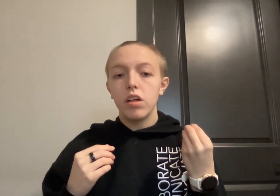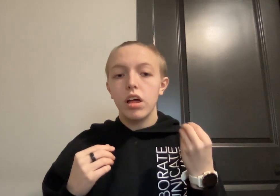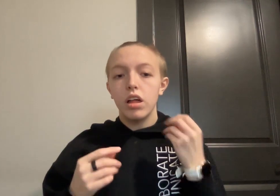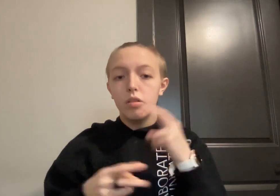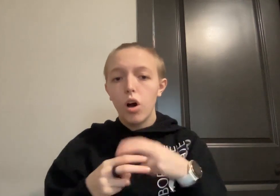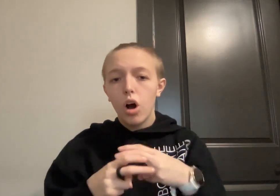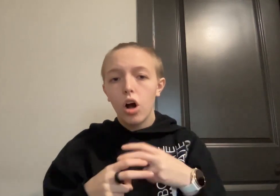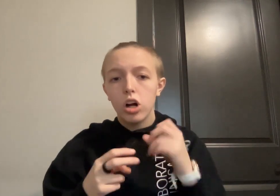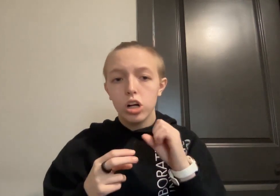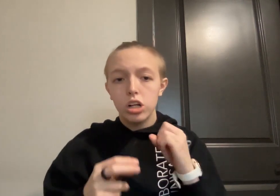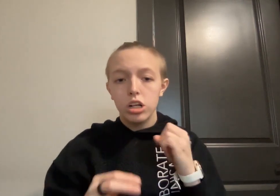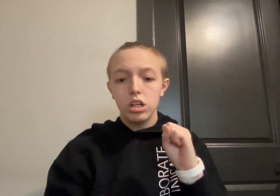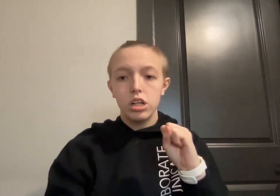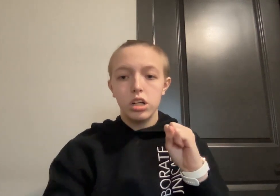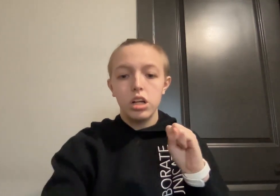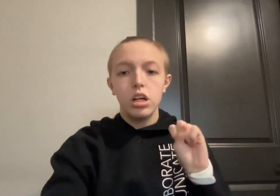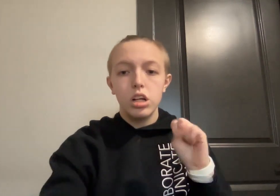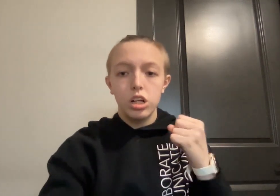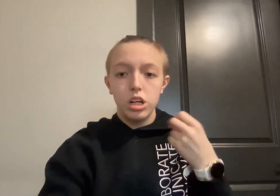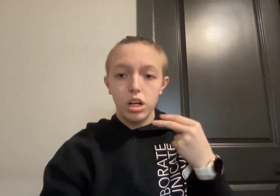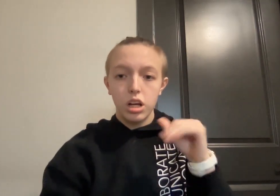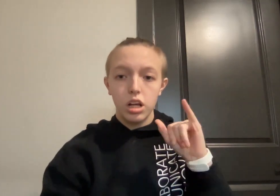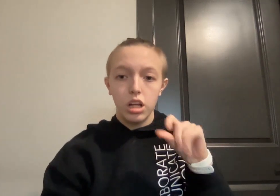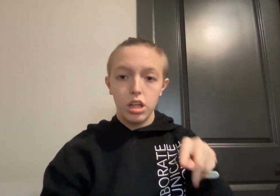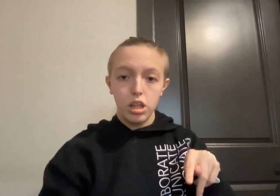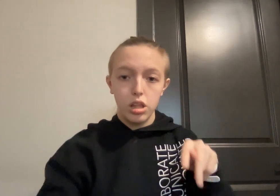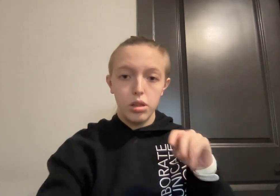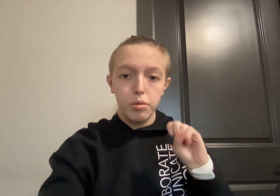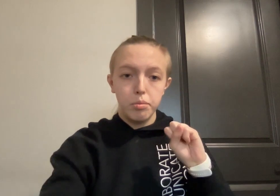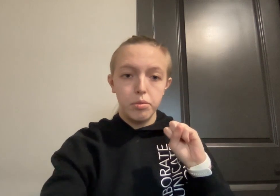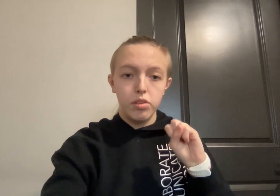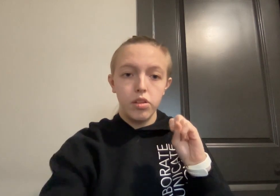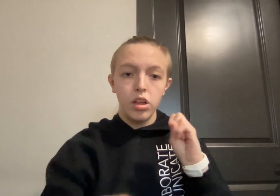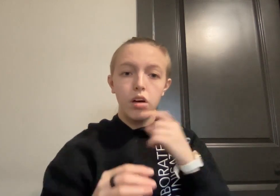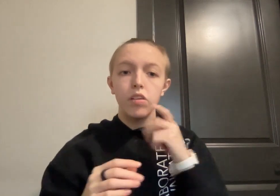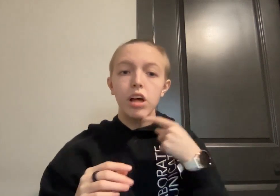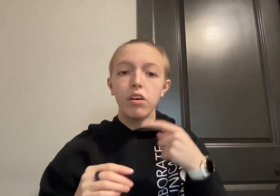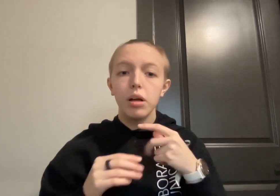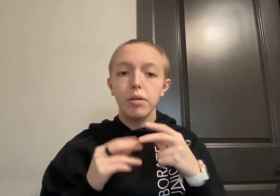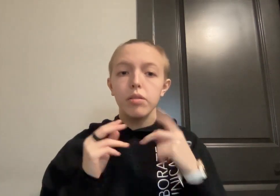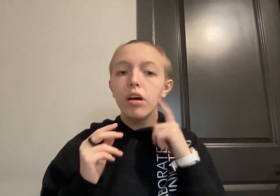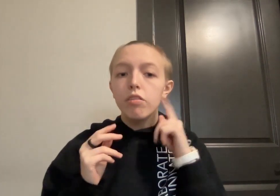and hardships of hearing in deaf